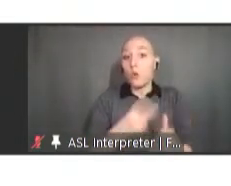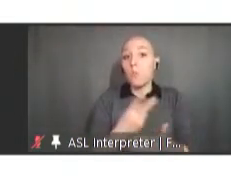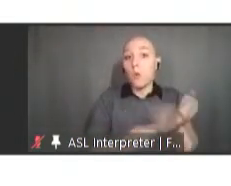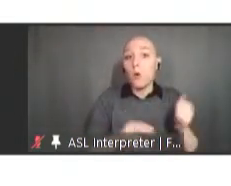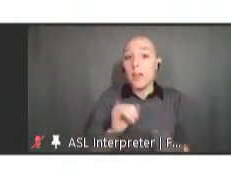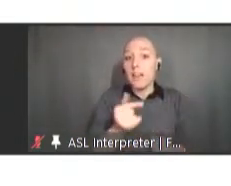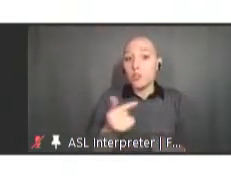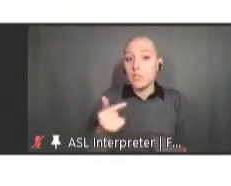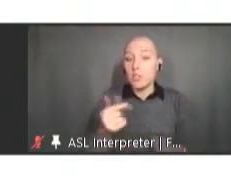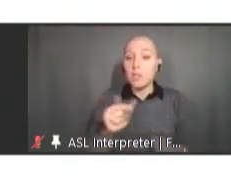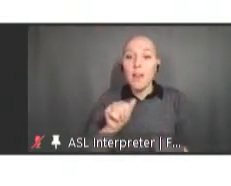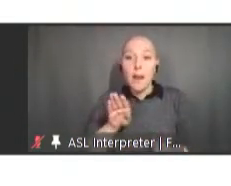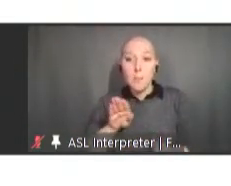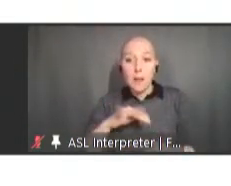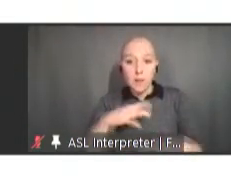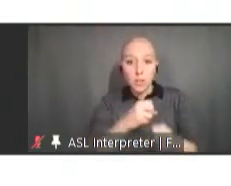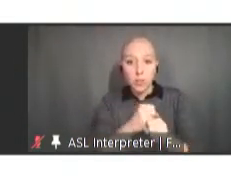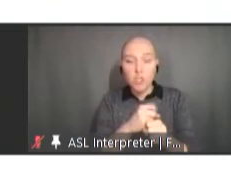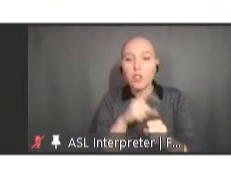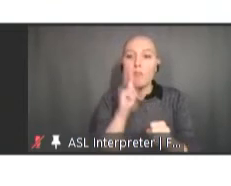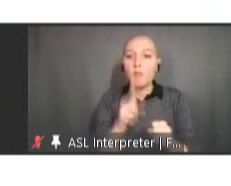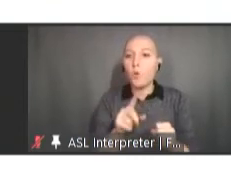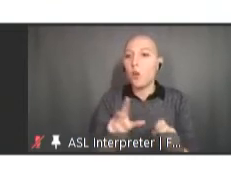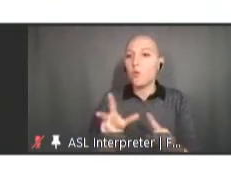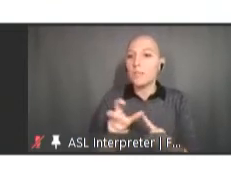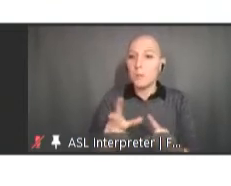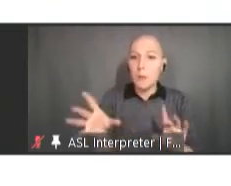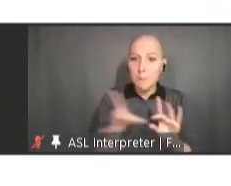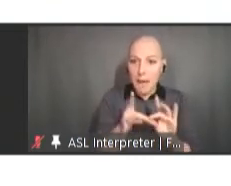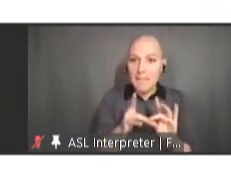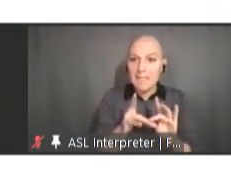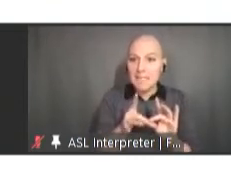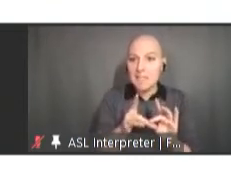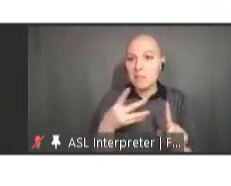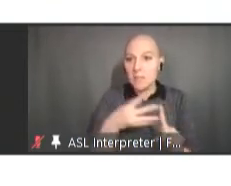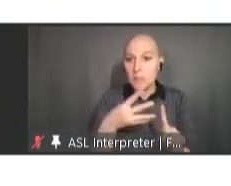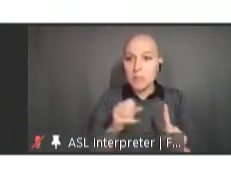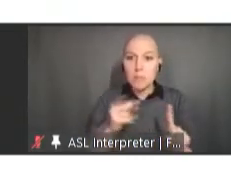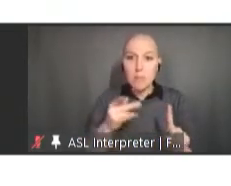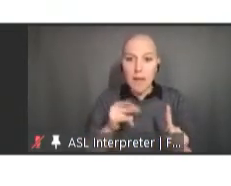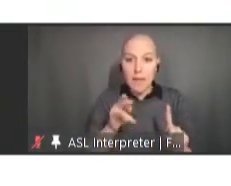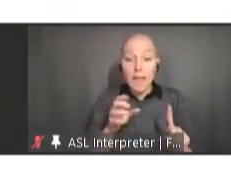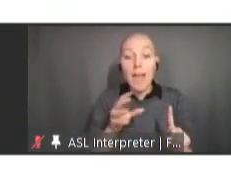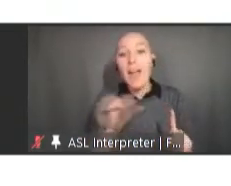the receptor binding domain of spike on the left and pseudovirus 50 percent neutralizing antibody